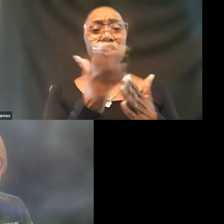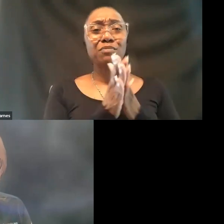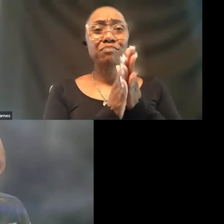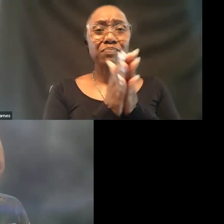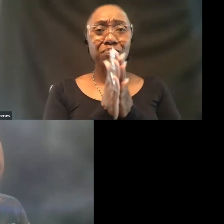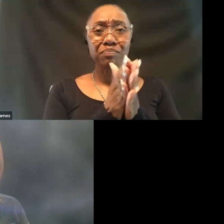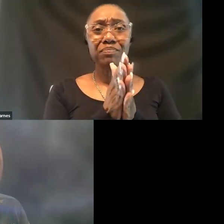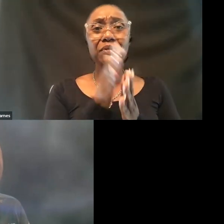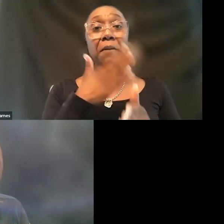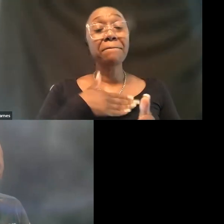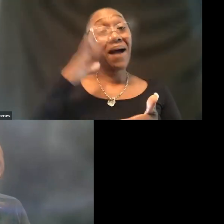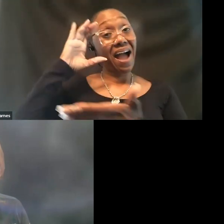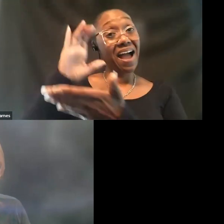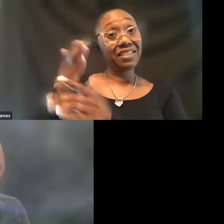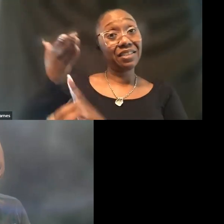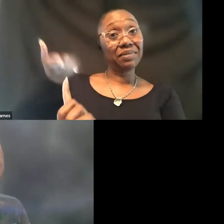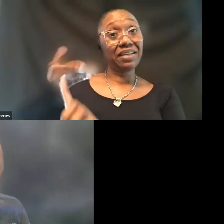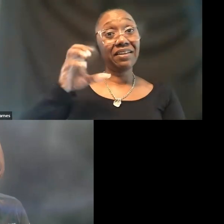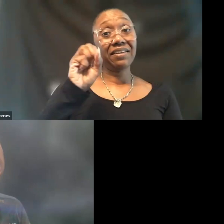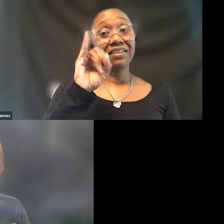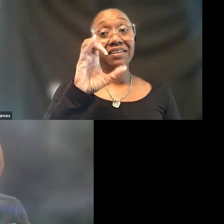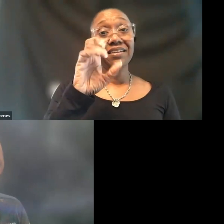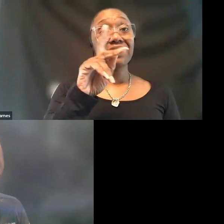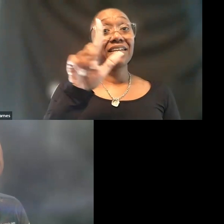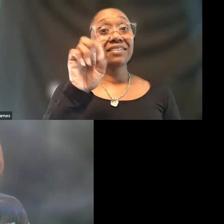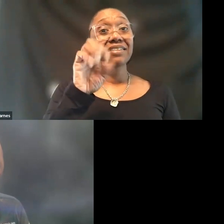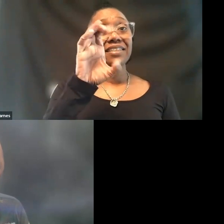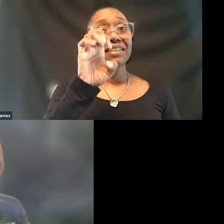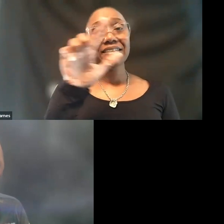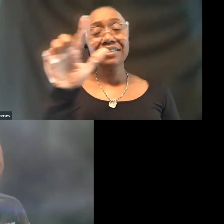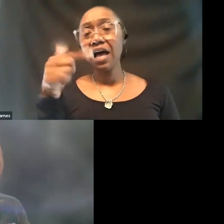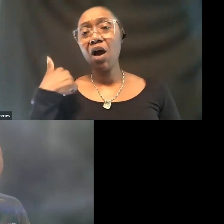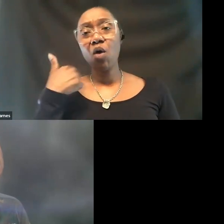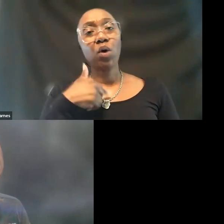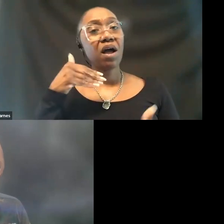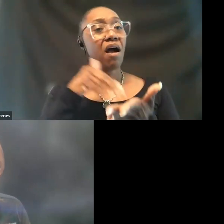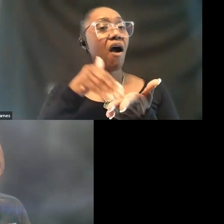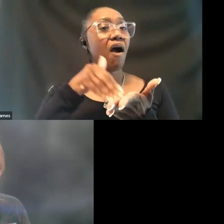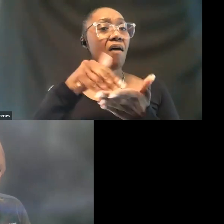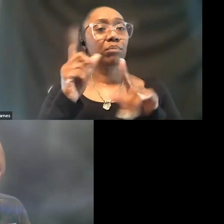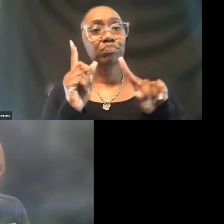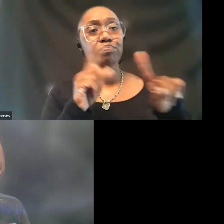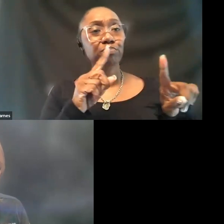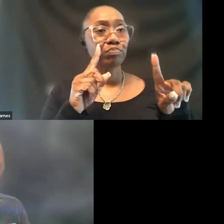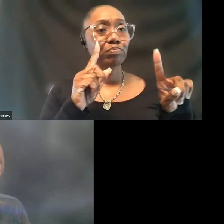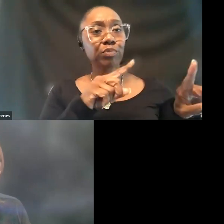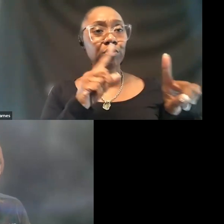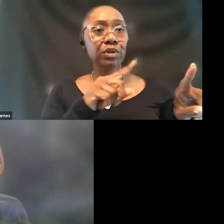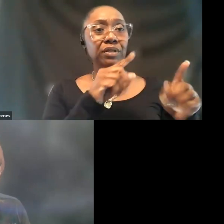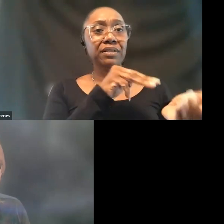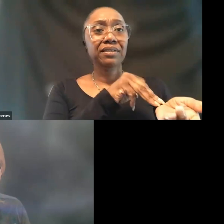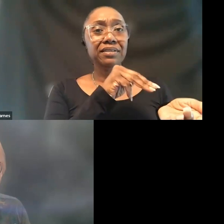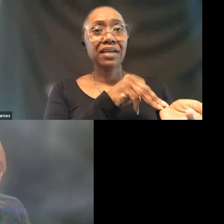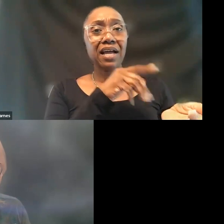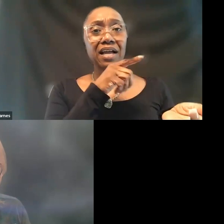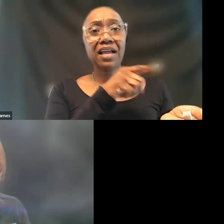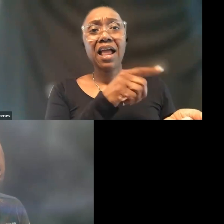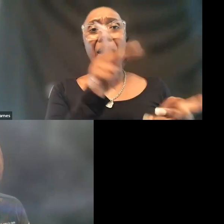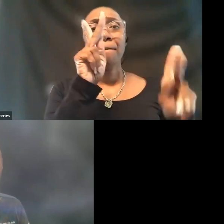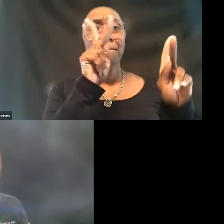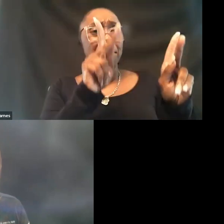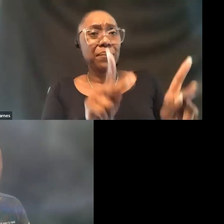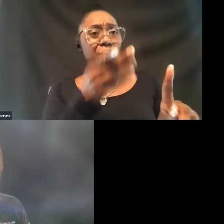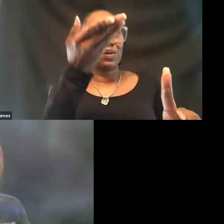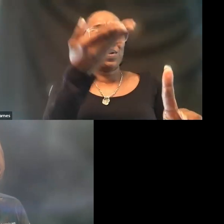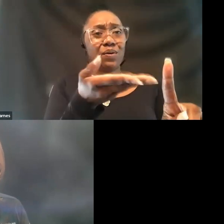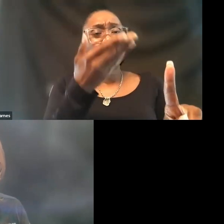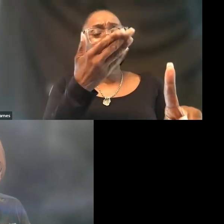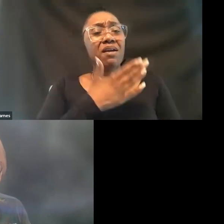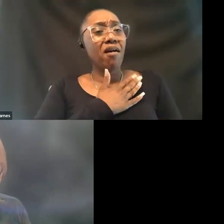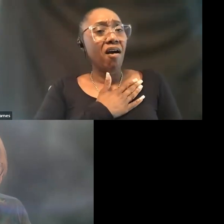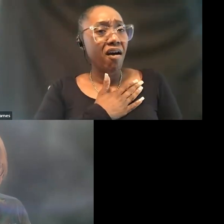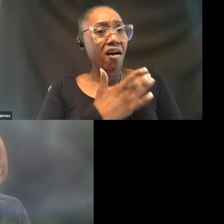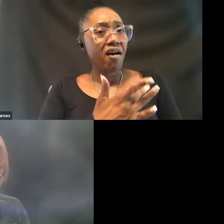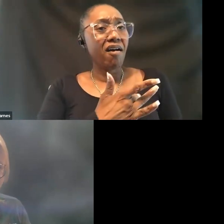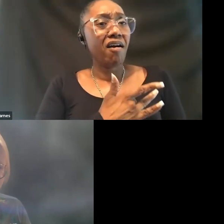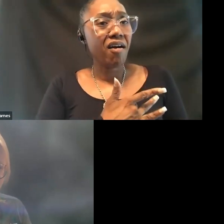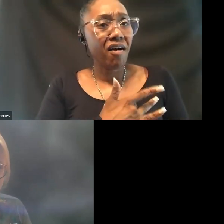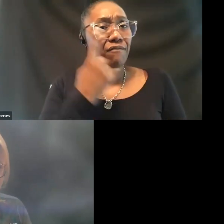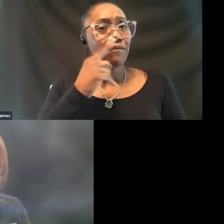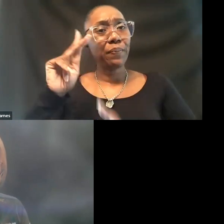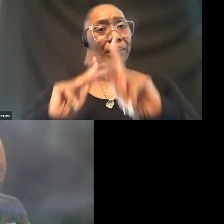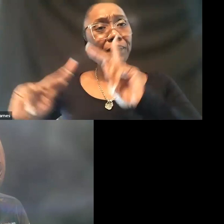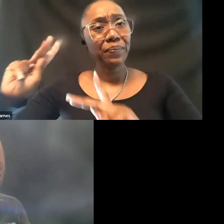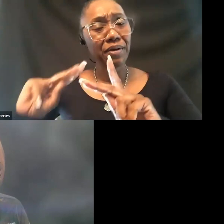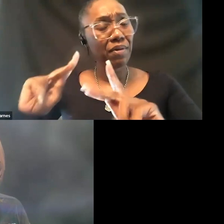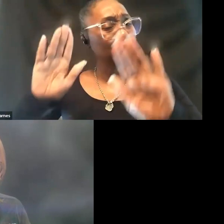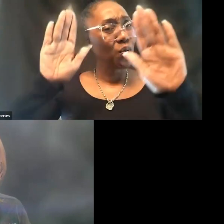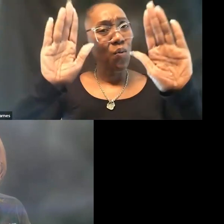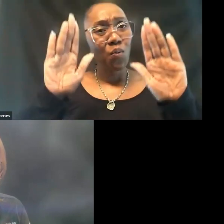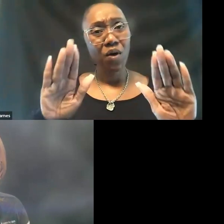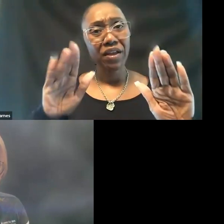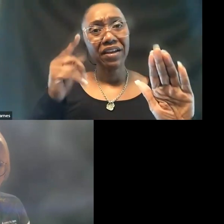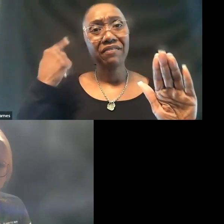My husband had sickle sales, so we, you know, we were constantly dealing with people in the medical profession and if boy to run into someone is compassionate and empathetic and not what you are is excellent and such a great way to start off our conference.